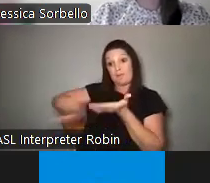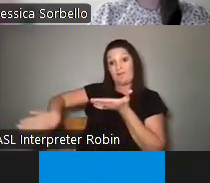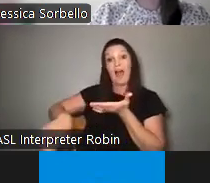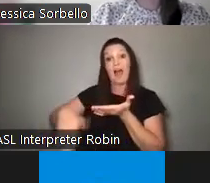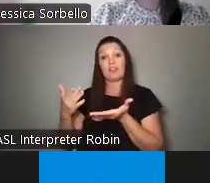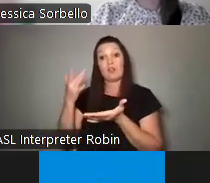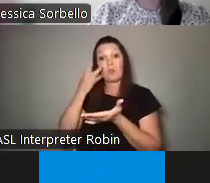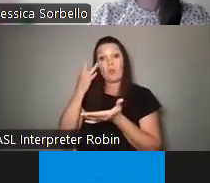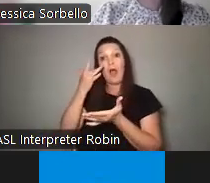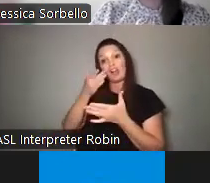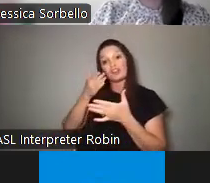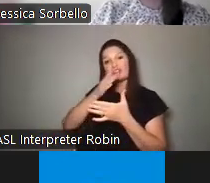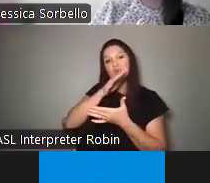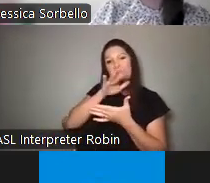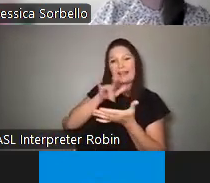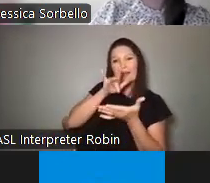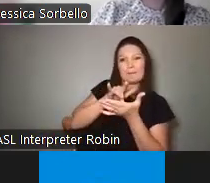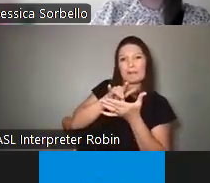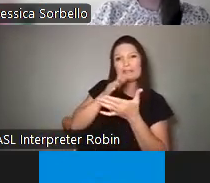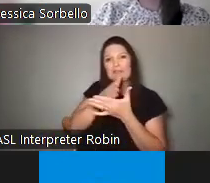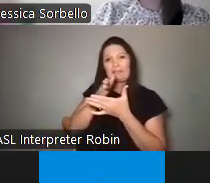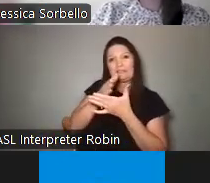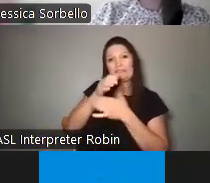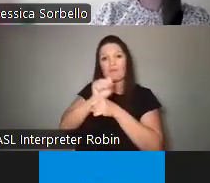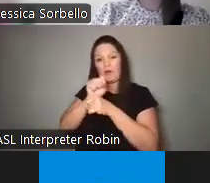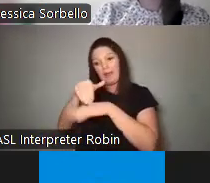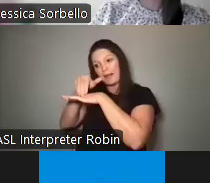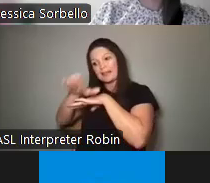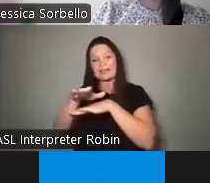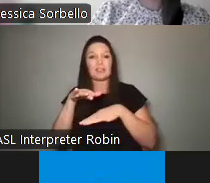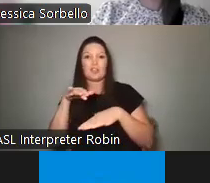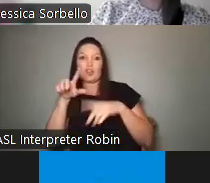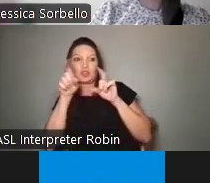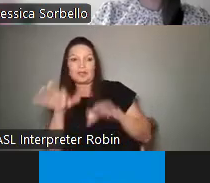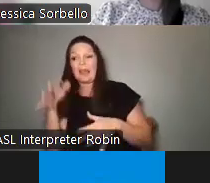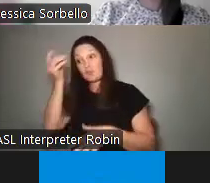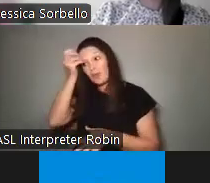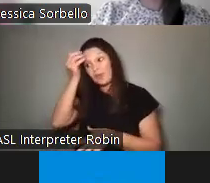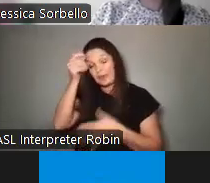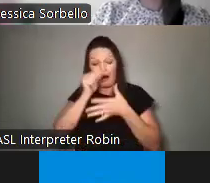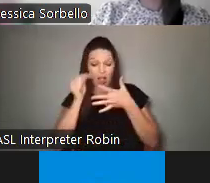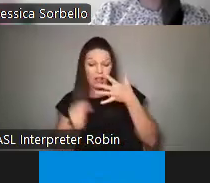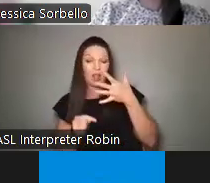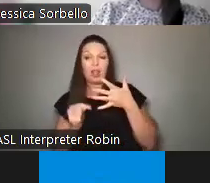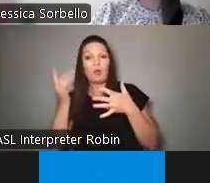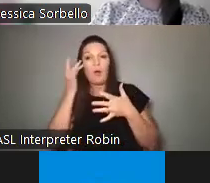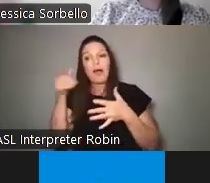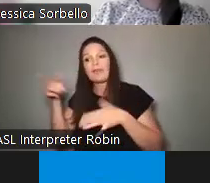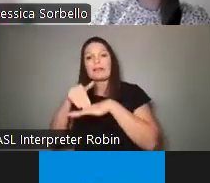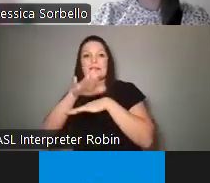. »JESSICA SORBELLO: Absolutely thanks Laura. One question I add to that is inquiring what